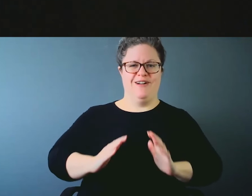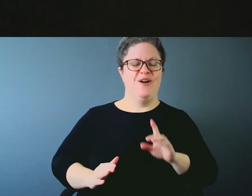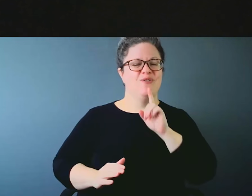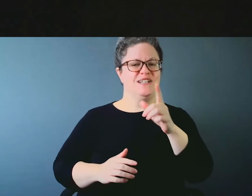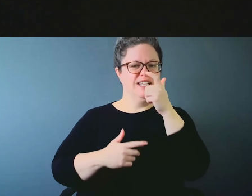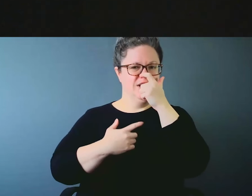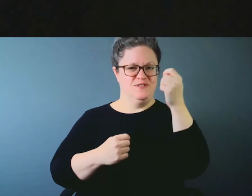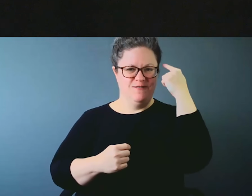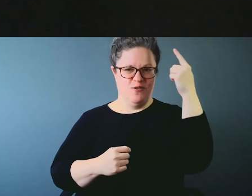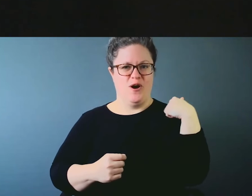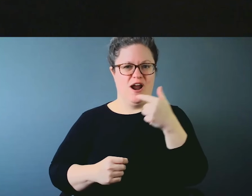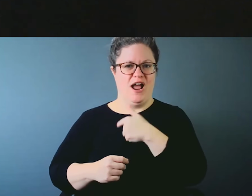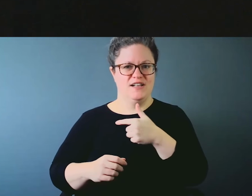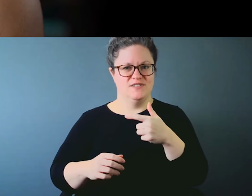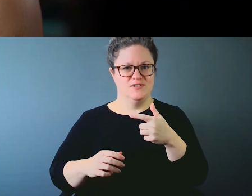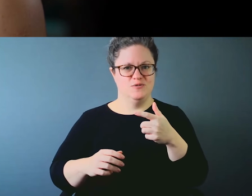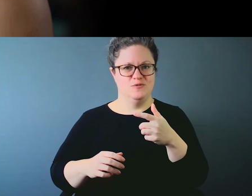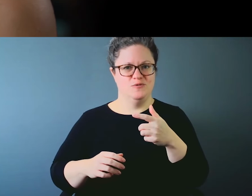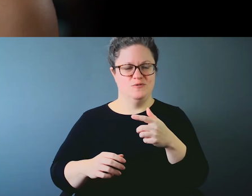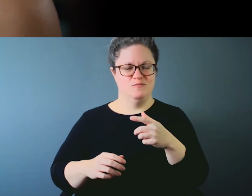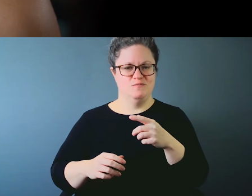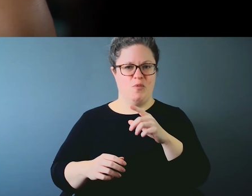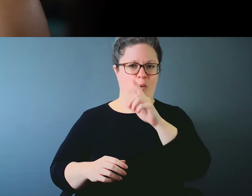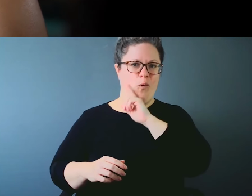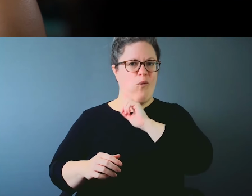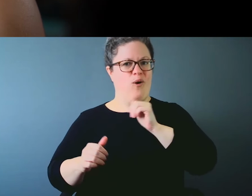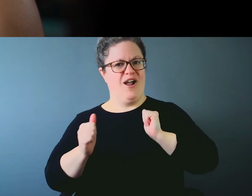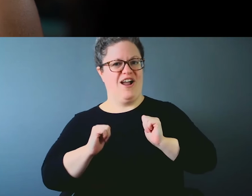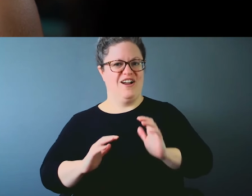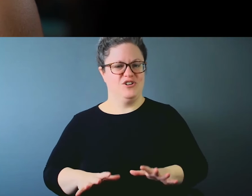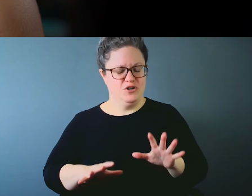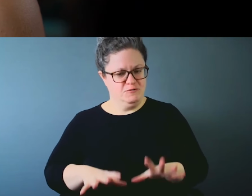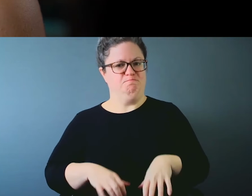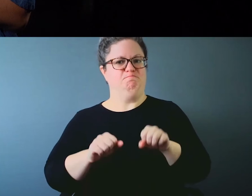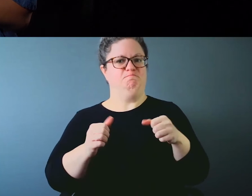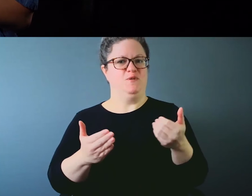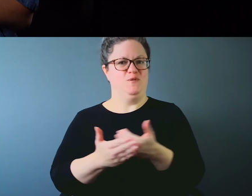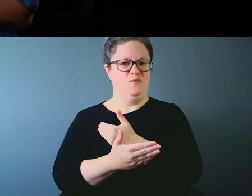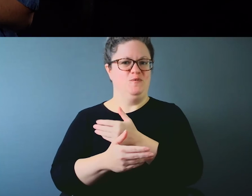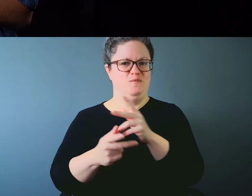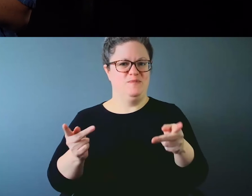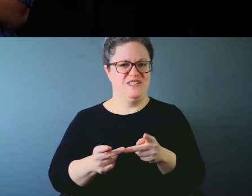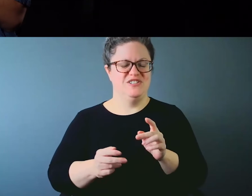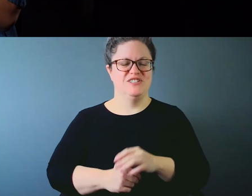for all of us to kind of be in positions that you know we're not usually in. And then Mireille who